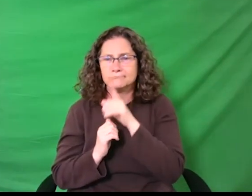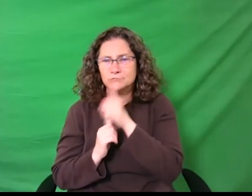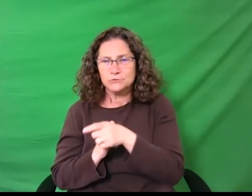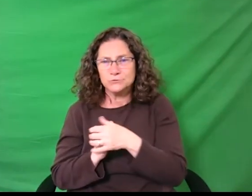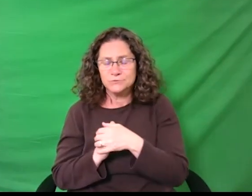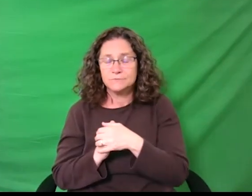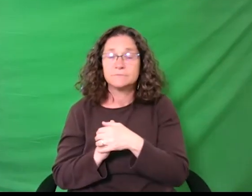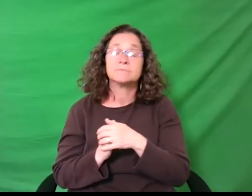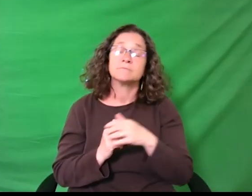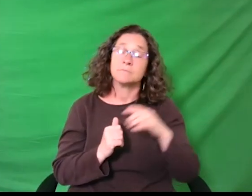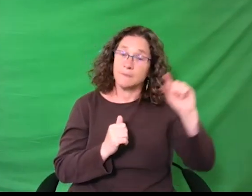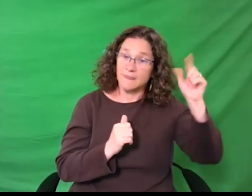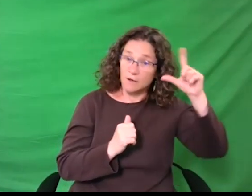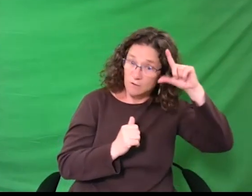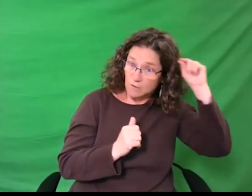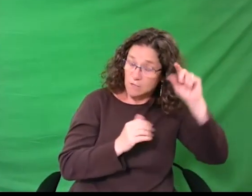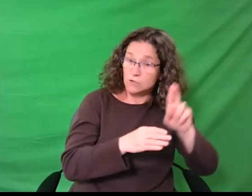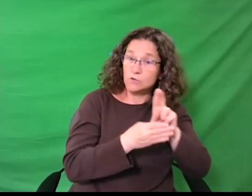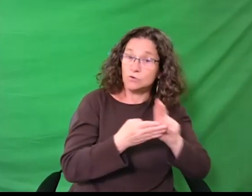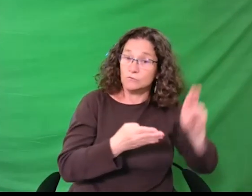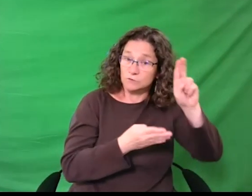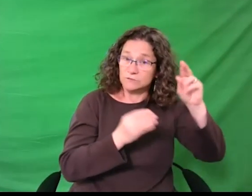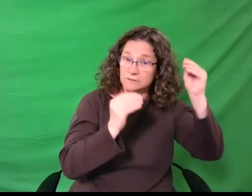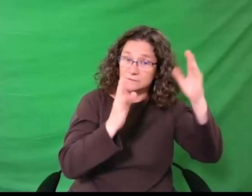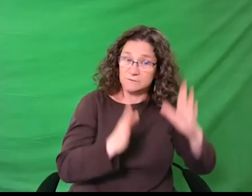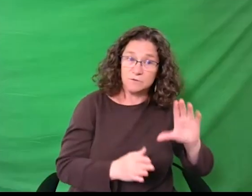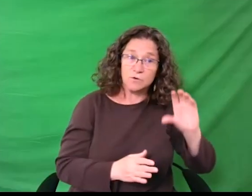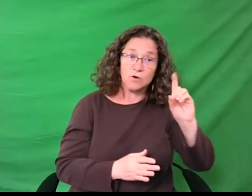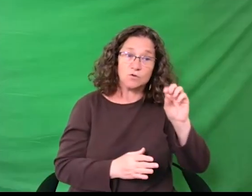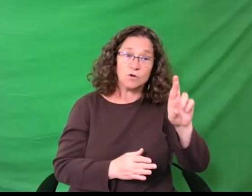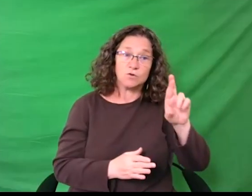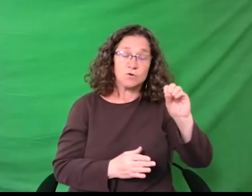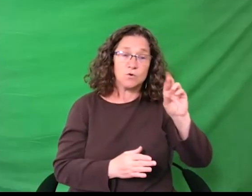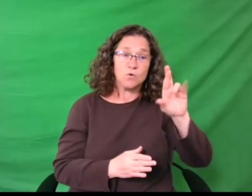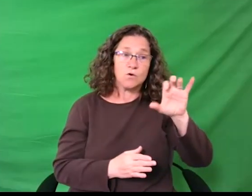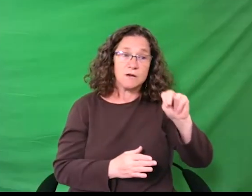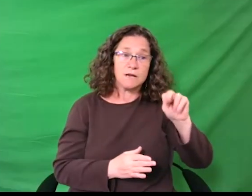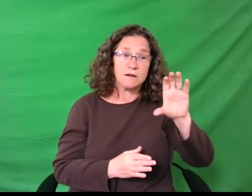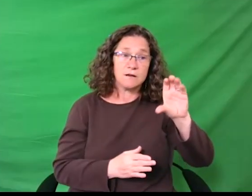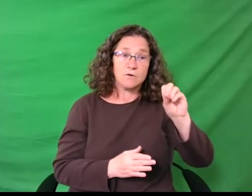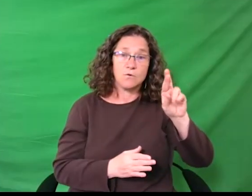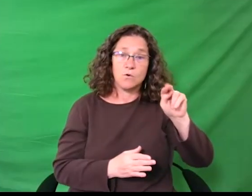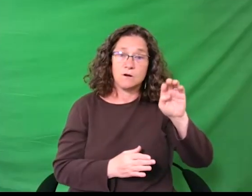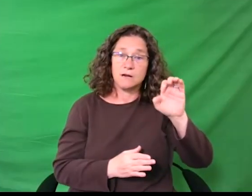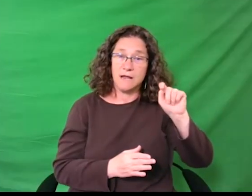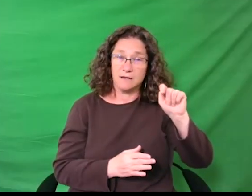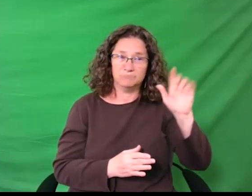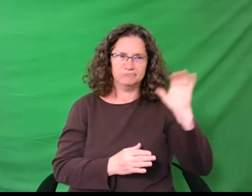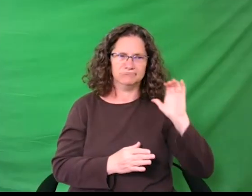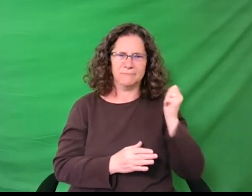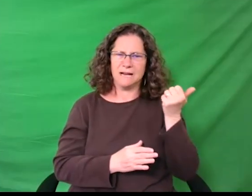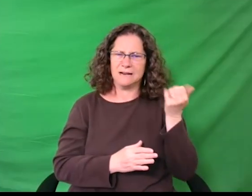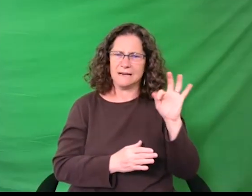by a professor named Dr. Orin Cornett in 1966. And he wanted deaf students to have access